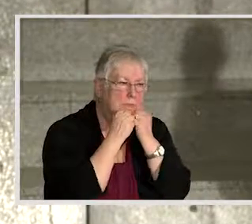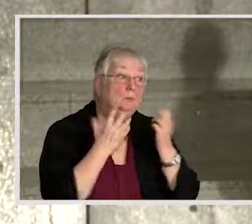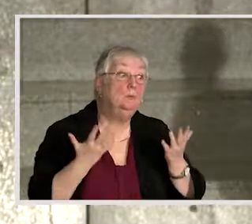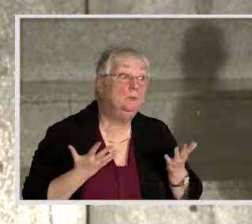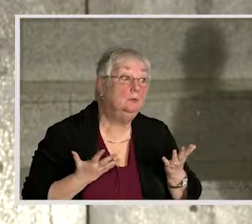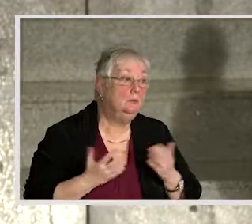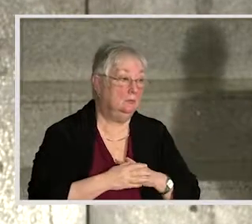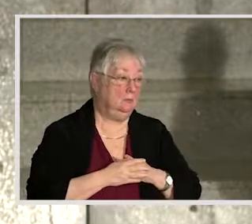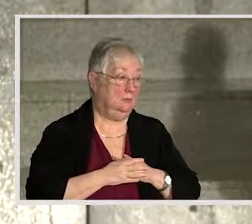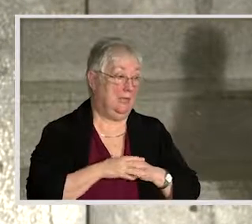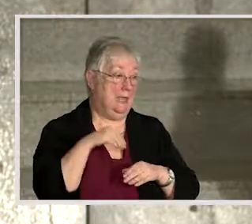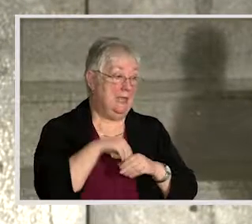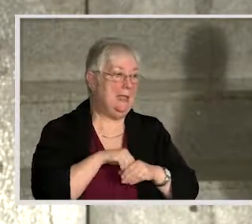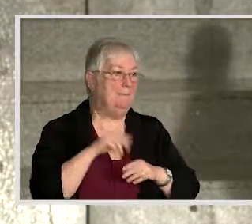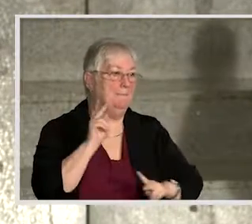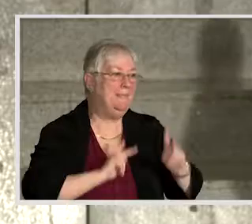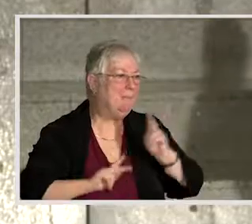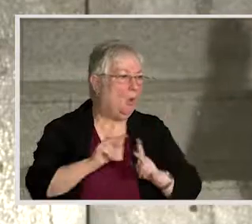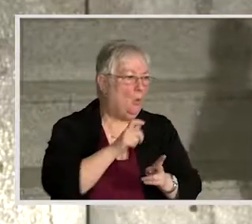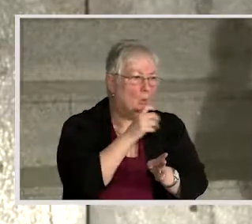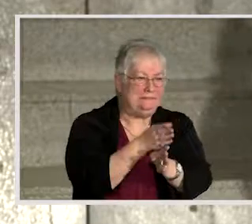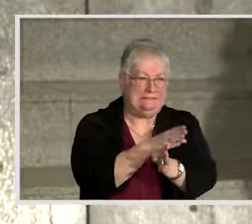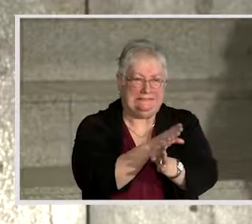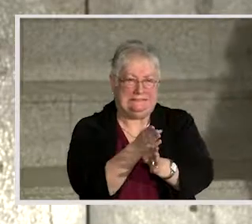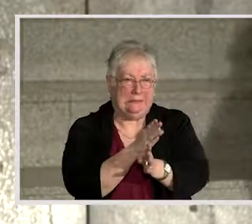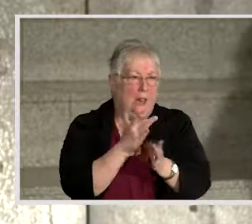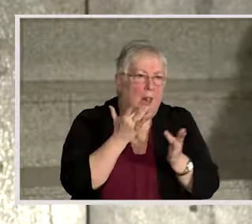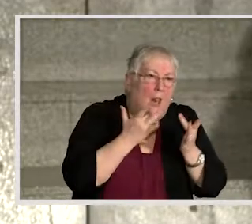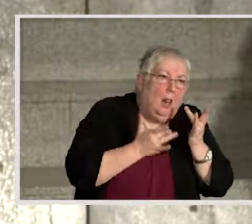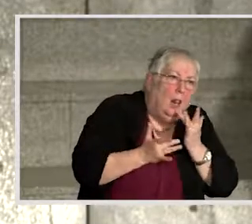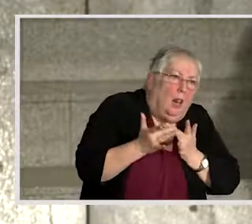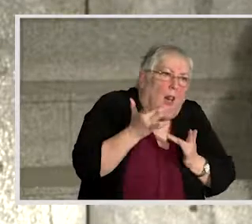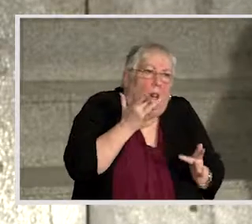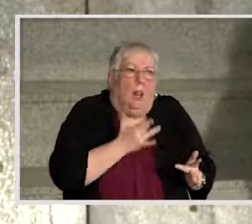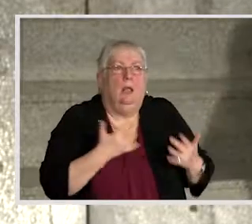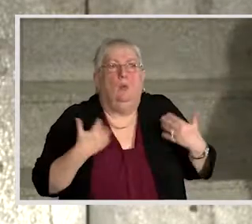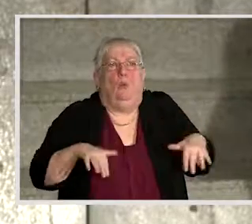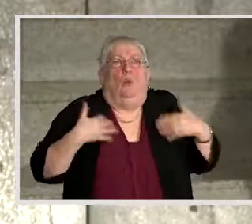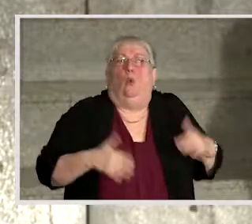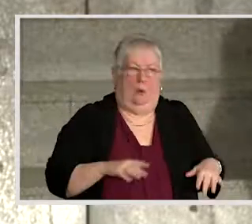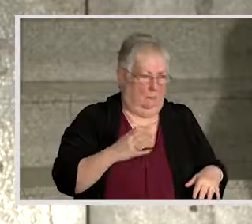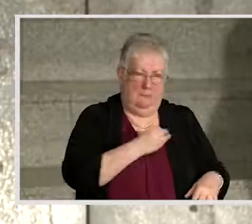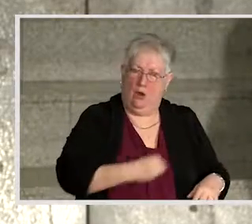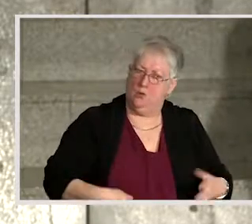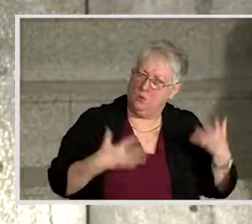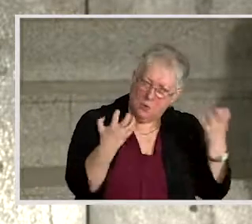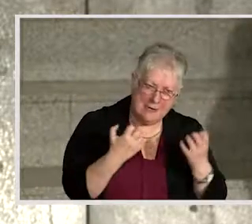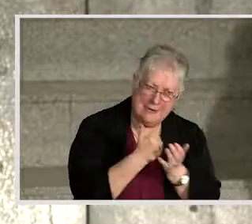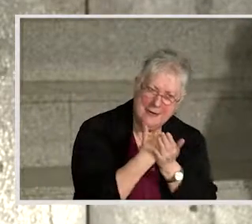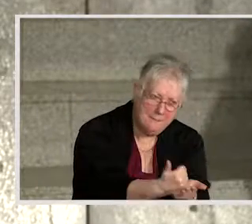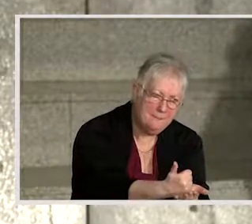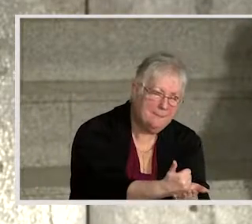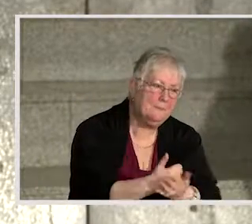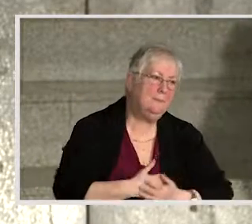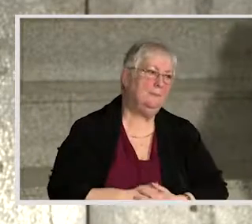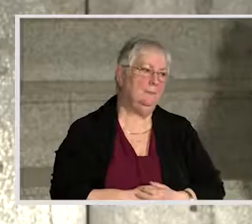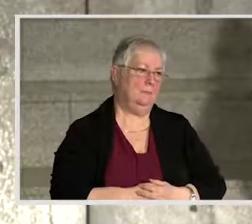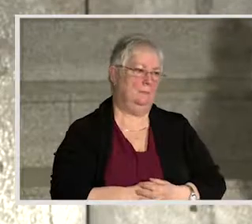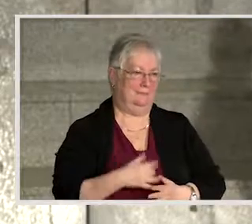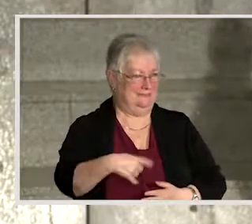ECONOMIC MARGINS. THOSE WHOSE QUALITY OF LIFE IS DEPENDENT UPON THE ACCESS TO BASIC BENEFITS THAT MANY OF US